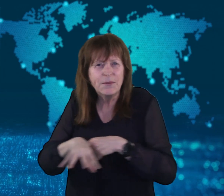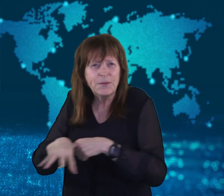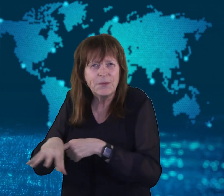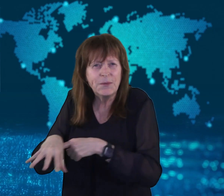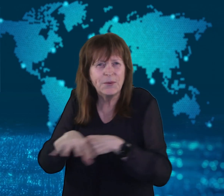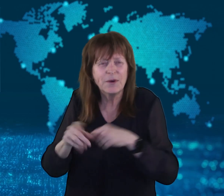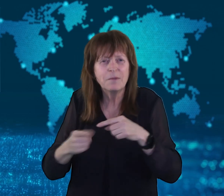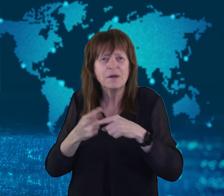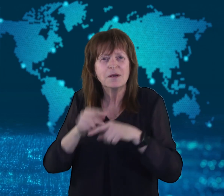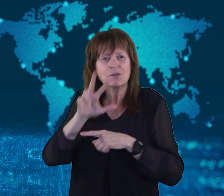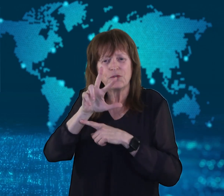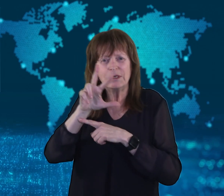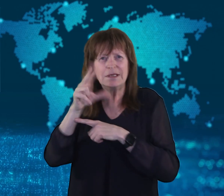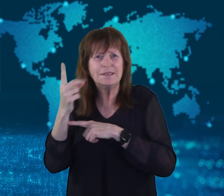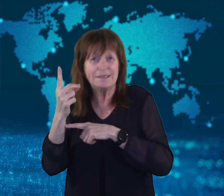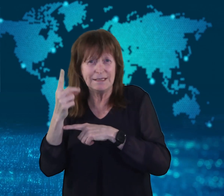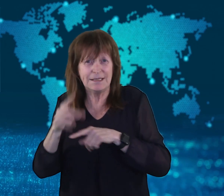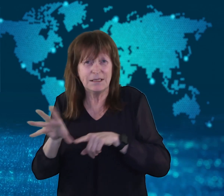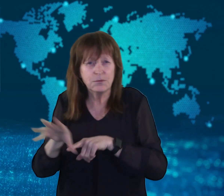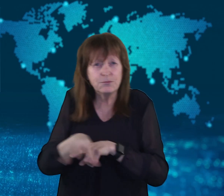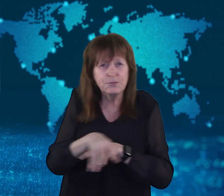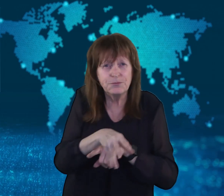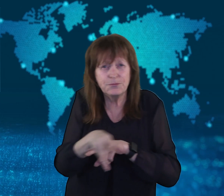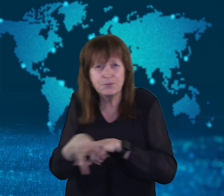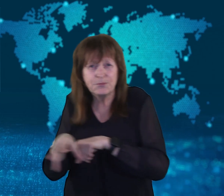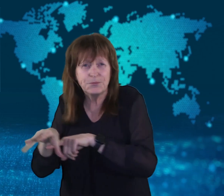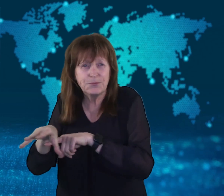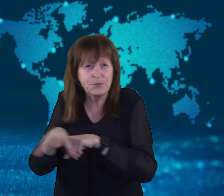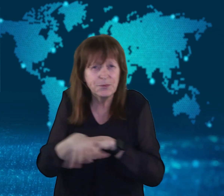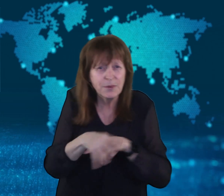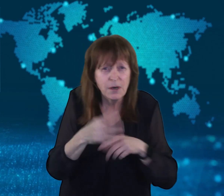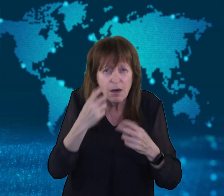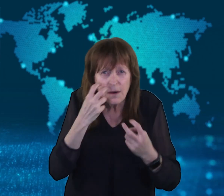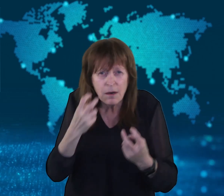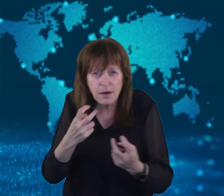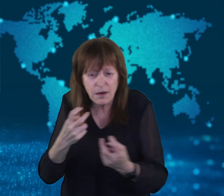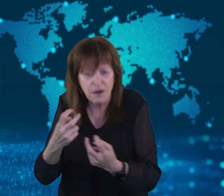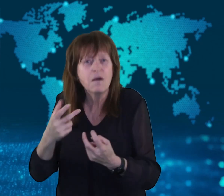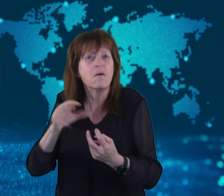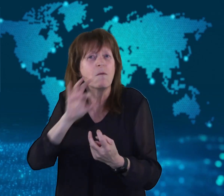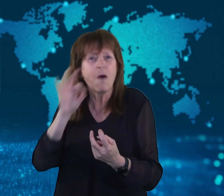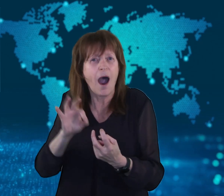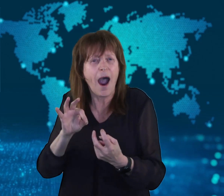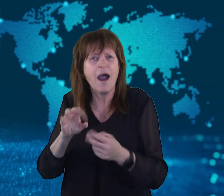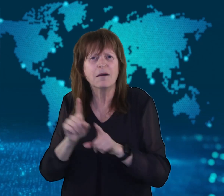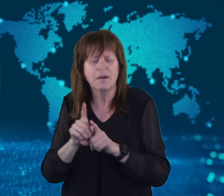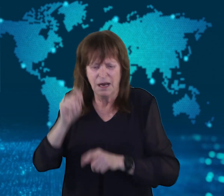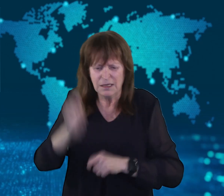Archaeologists use infrared thermography and 3D simulations to peer into